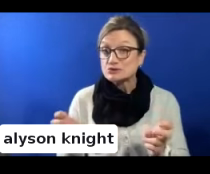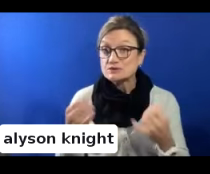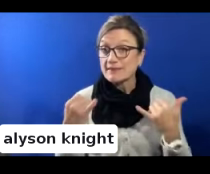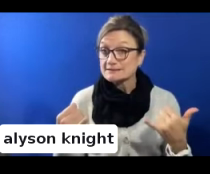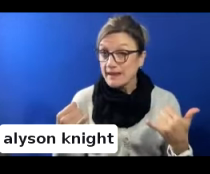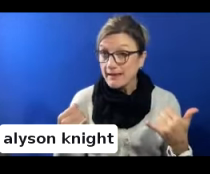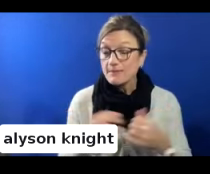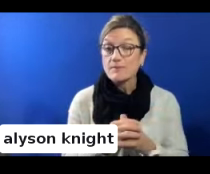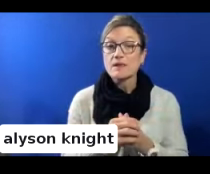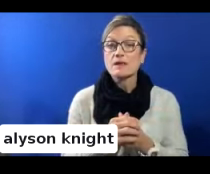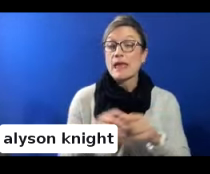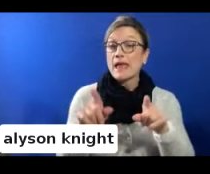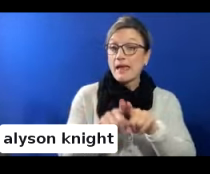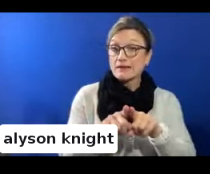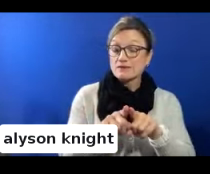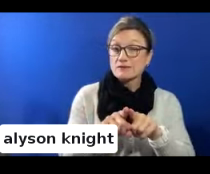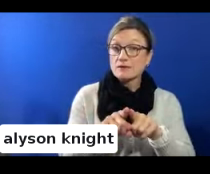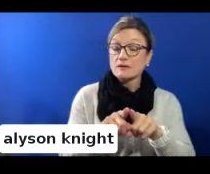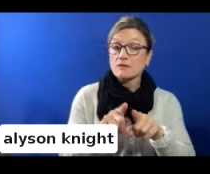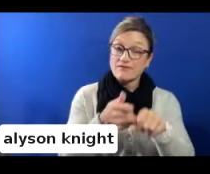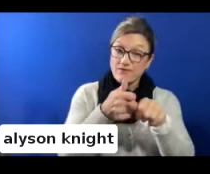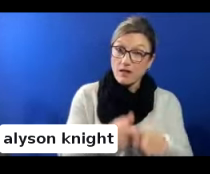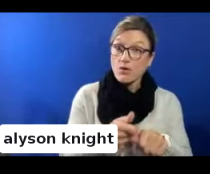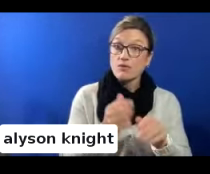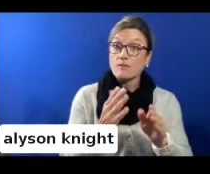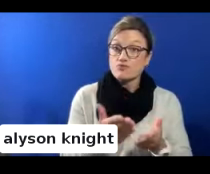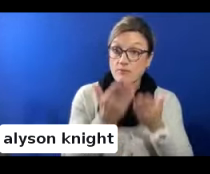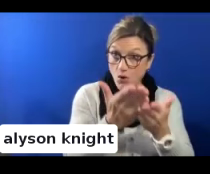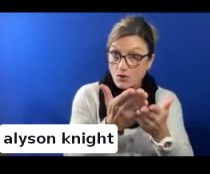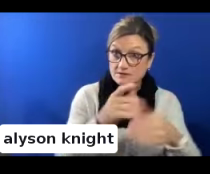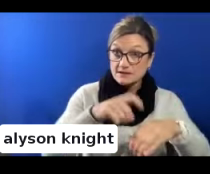As per the proposed timeline, we have ordered the equipment and